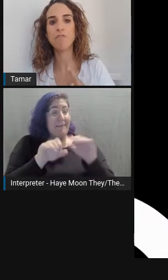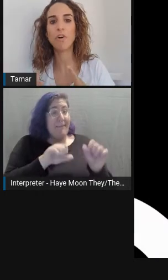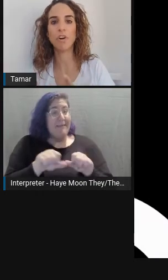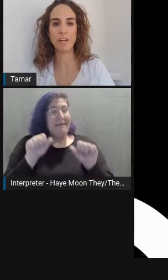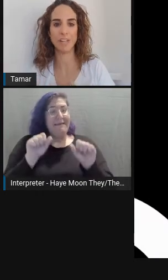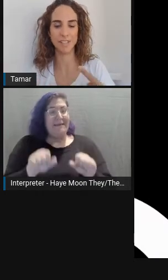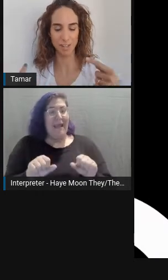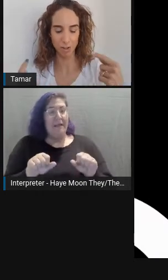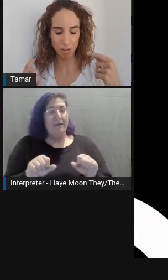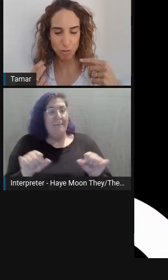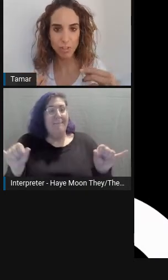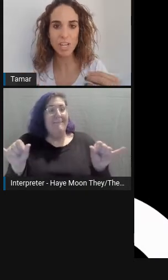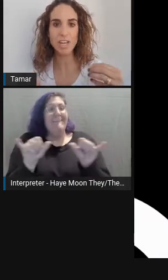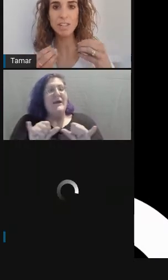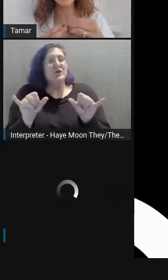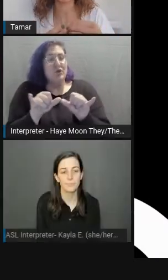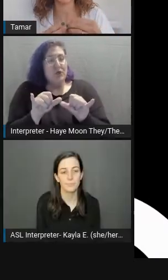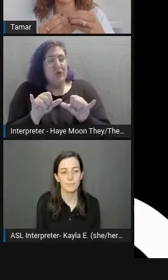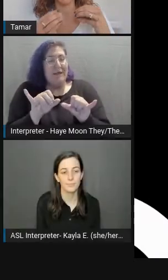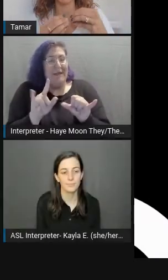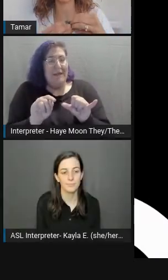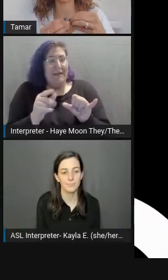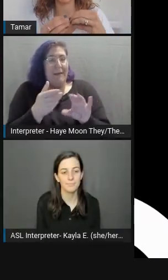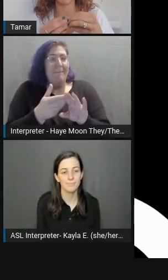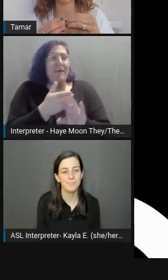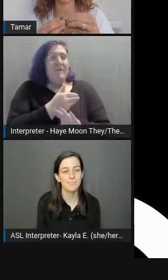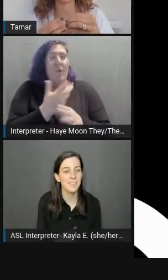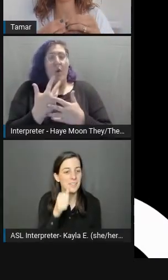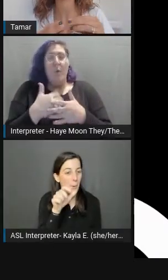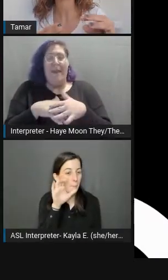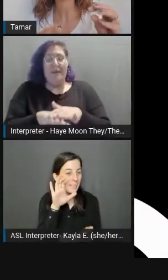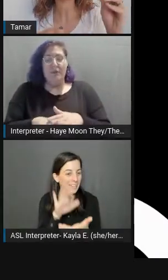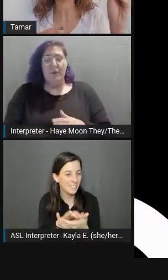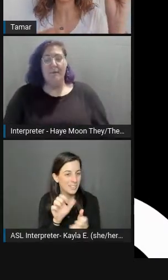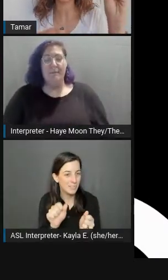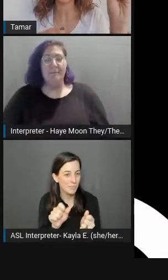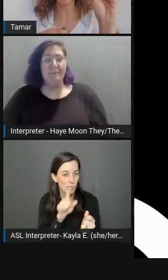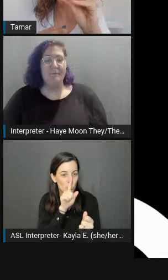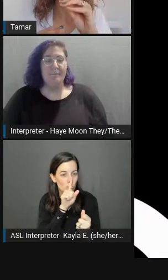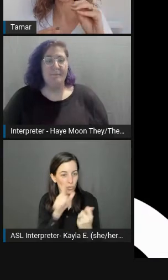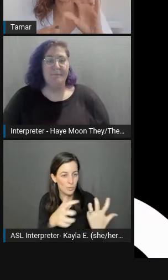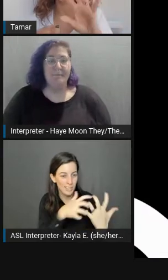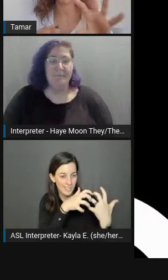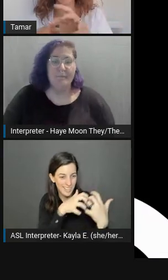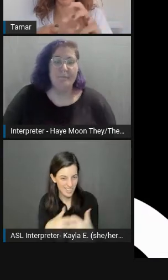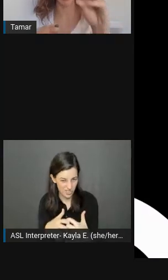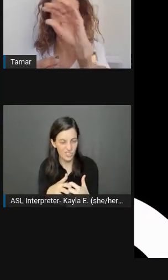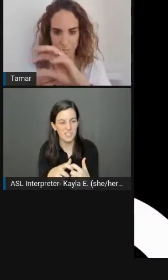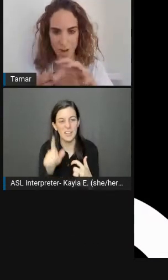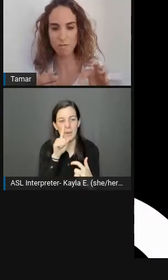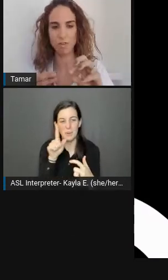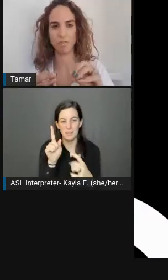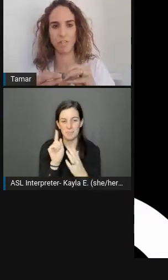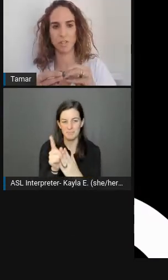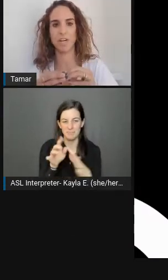before it is truly integrated into development. In a moment, I'll explain to you my view of integrating